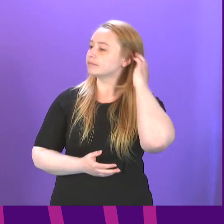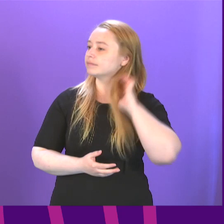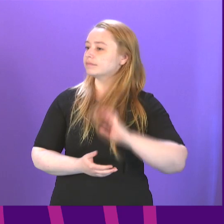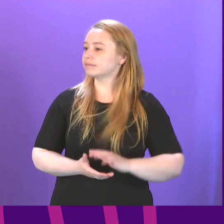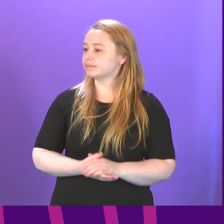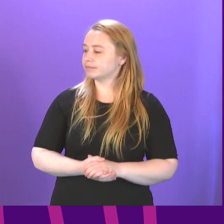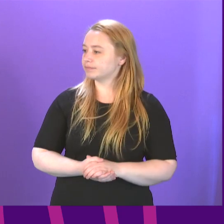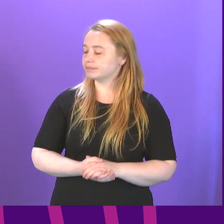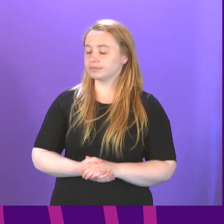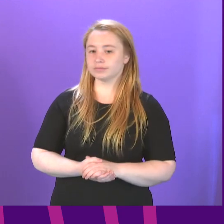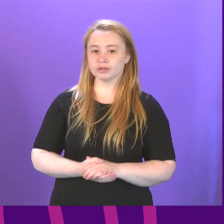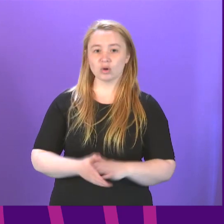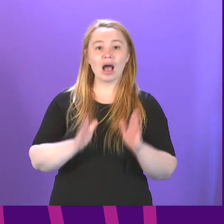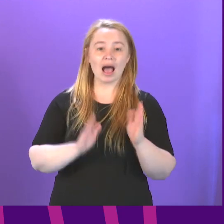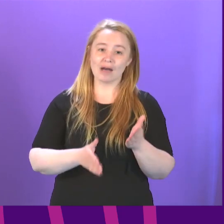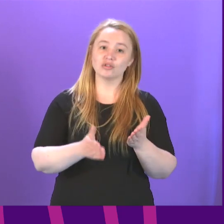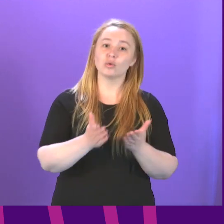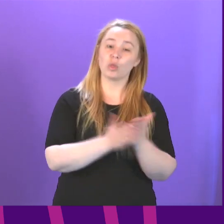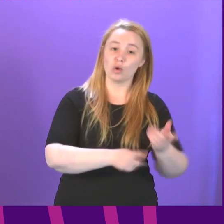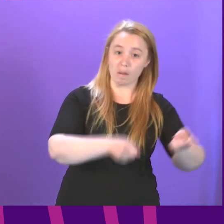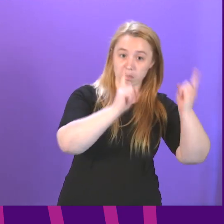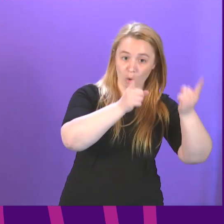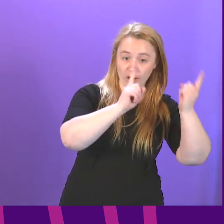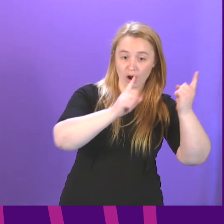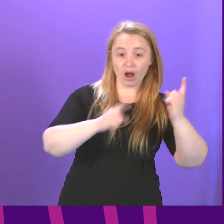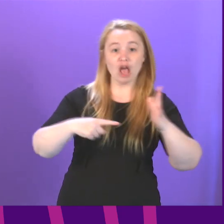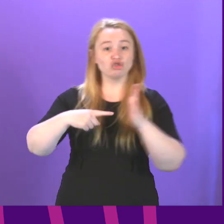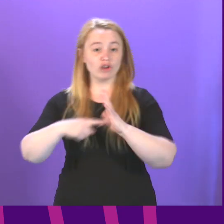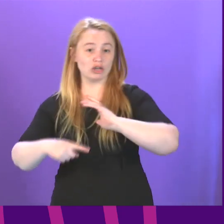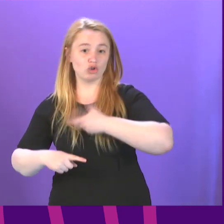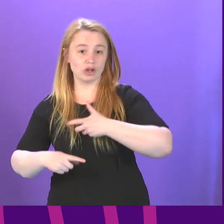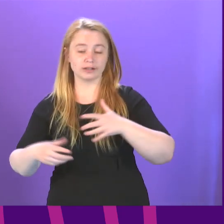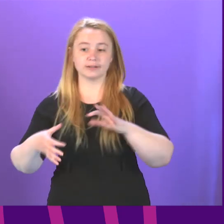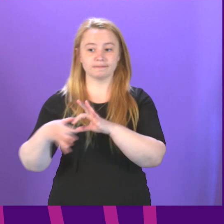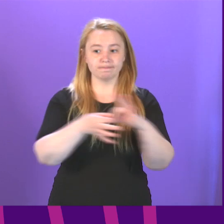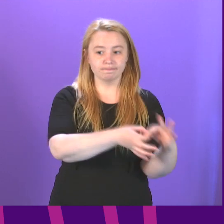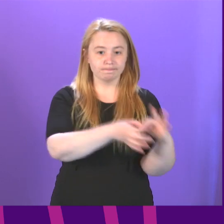be resolved between the employers and the trade unions. Much progress has been made in the past